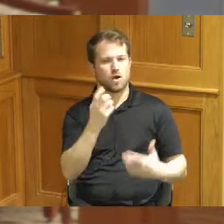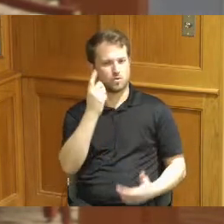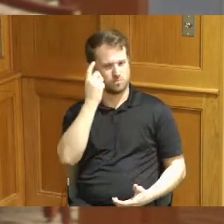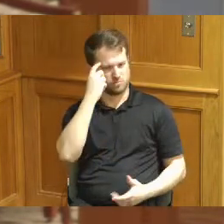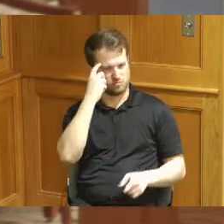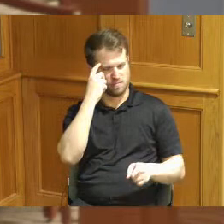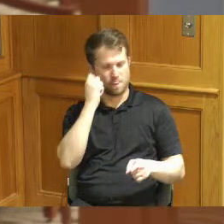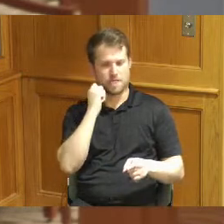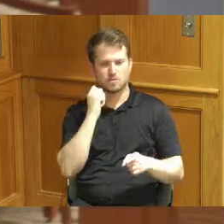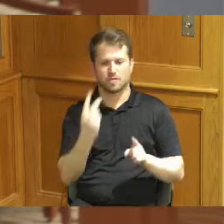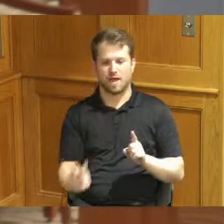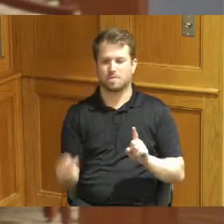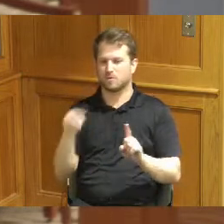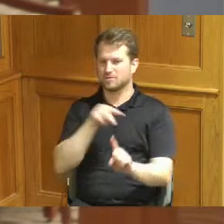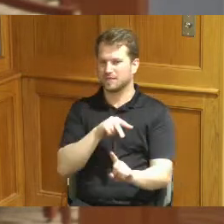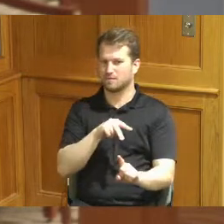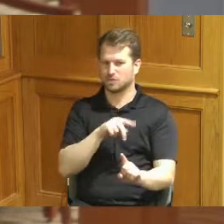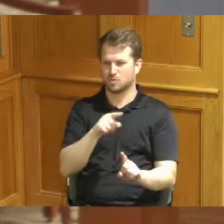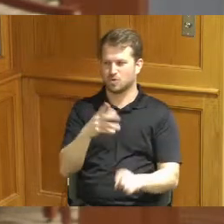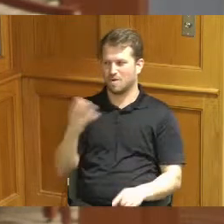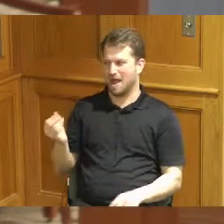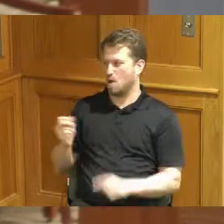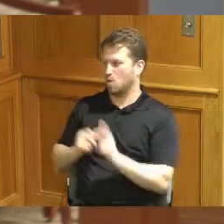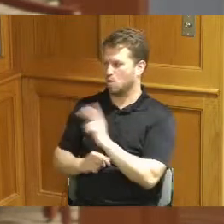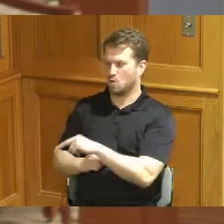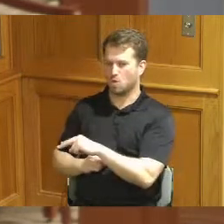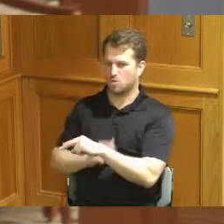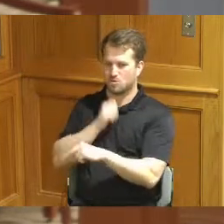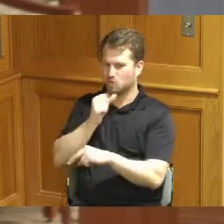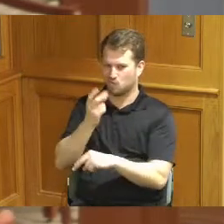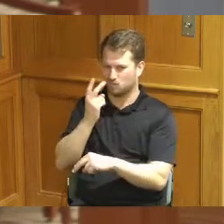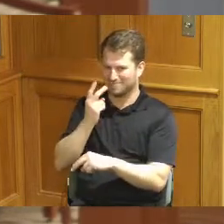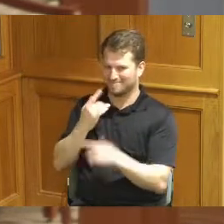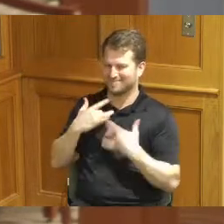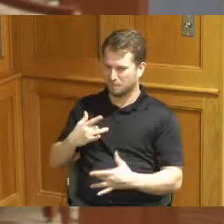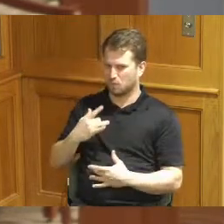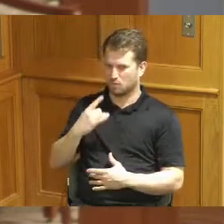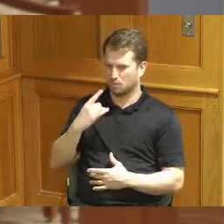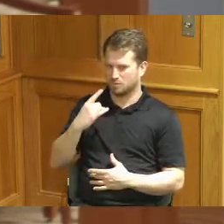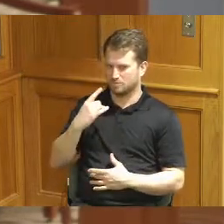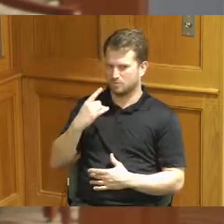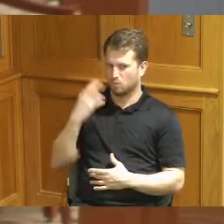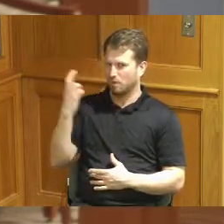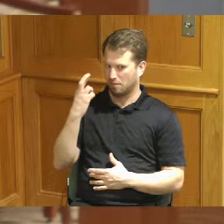perception you get when you step out your door but that is of this building but that is the reality